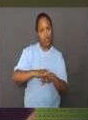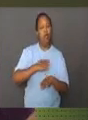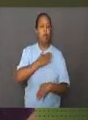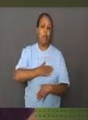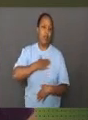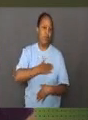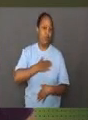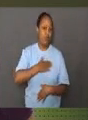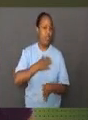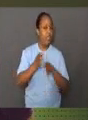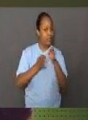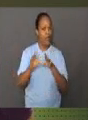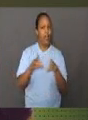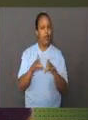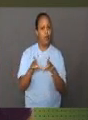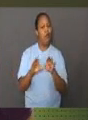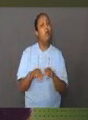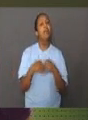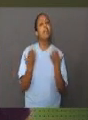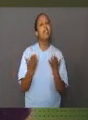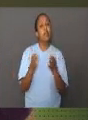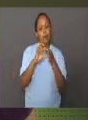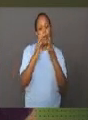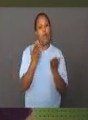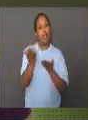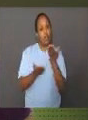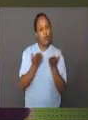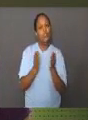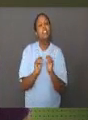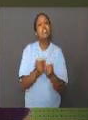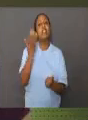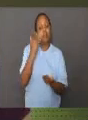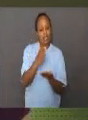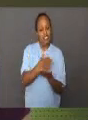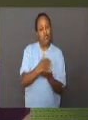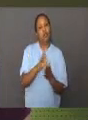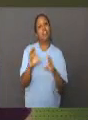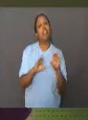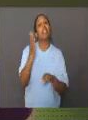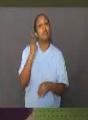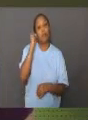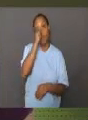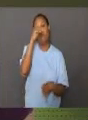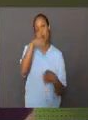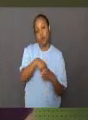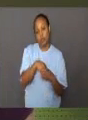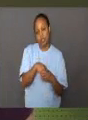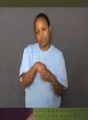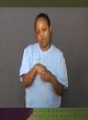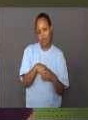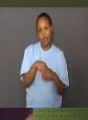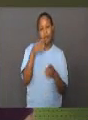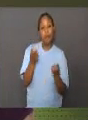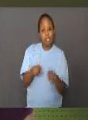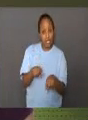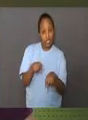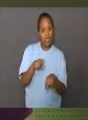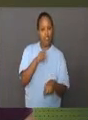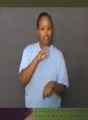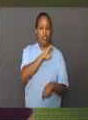explain how social services were distributed in ethiopia during the time of imperial rule